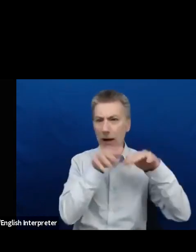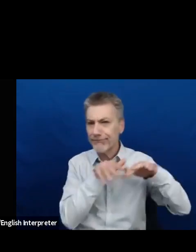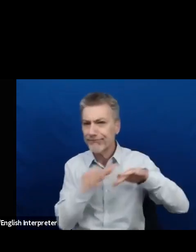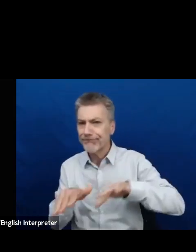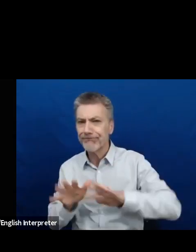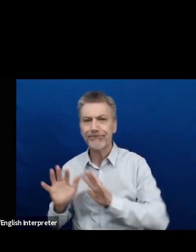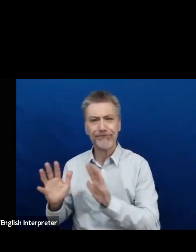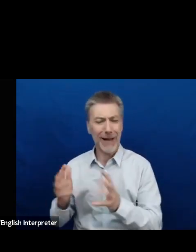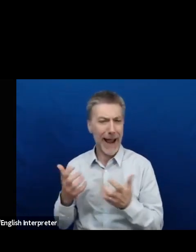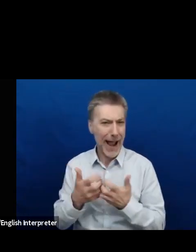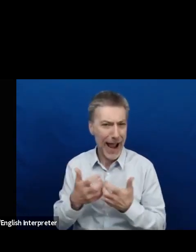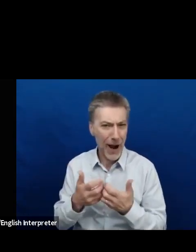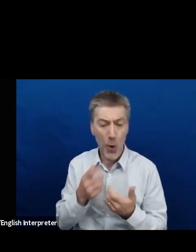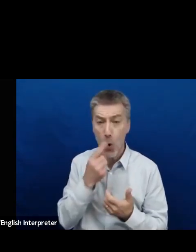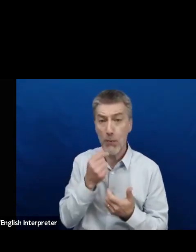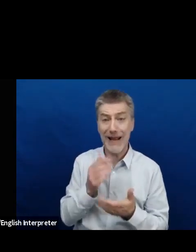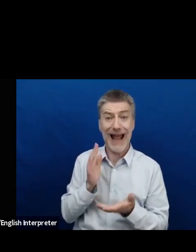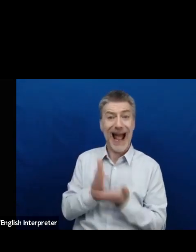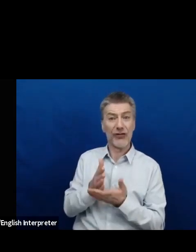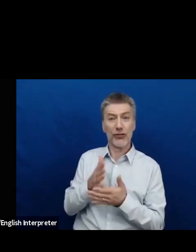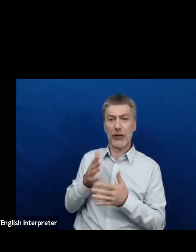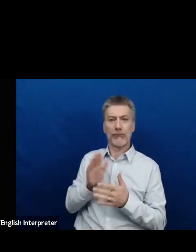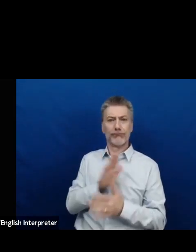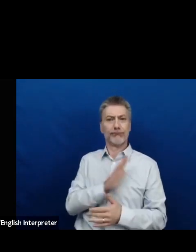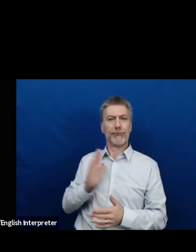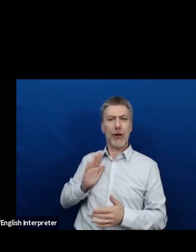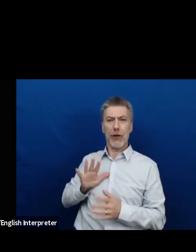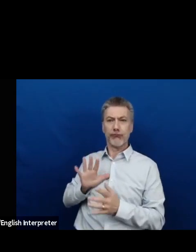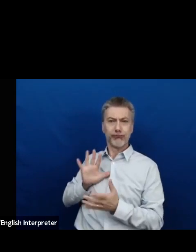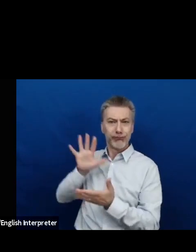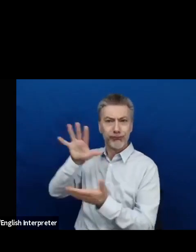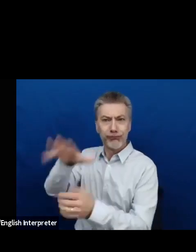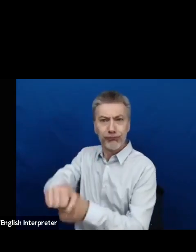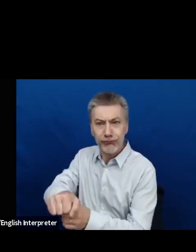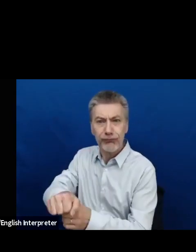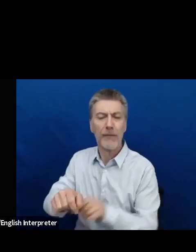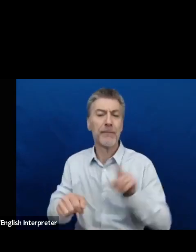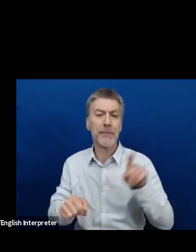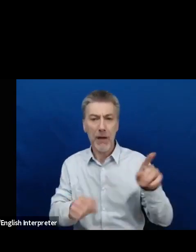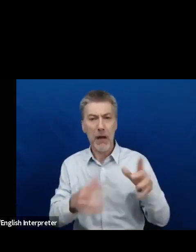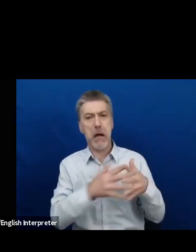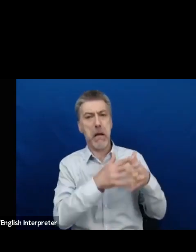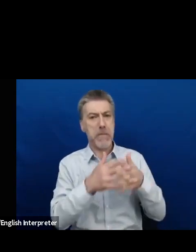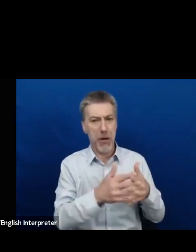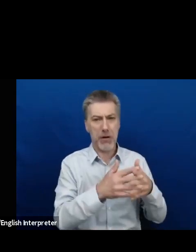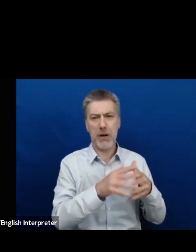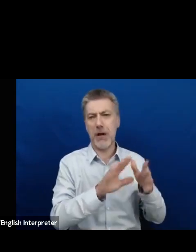states dominate over other parts of the world and yet what is seen as